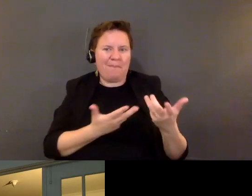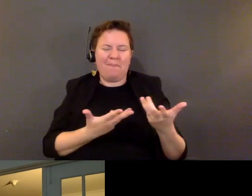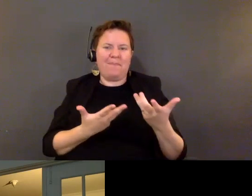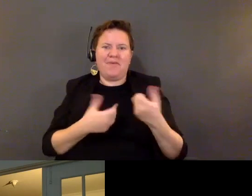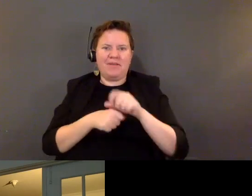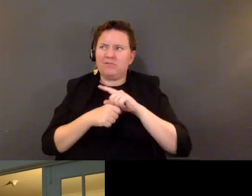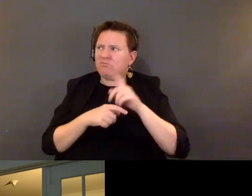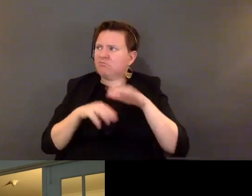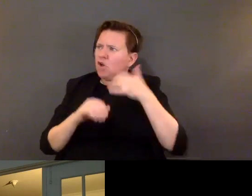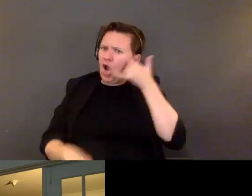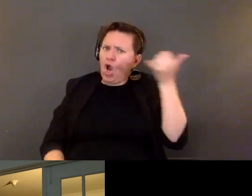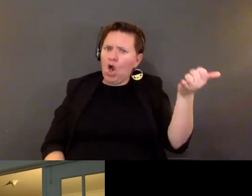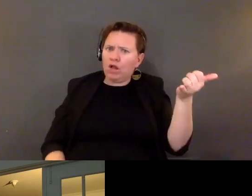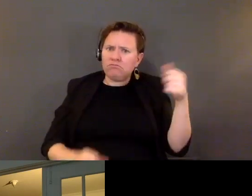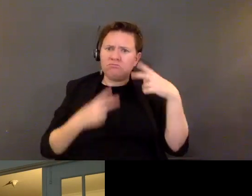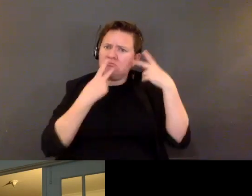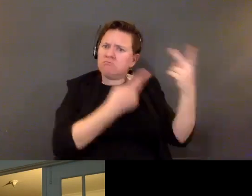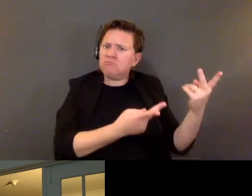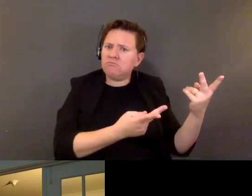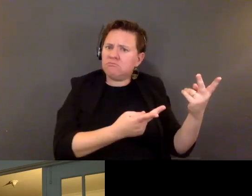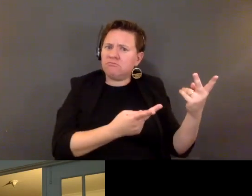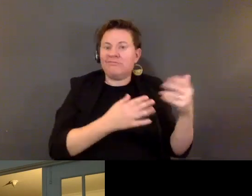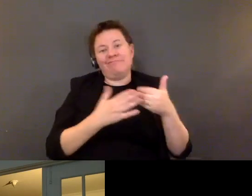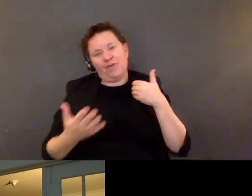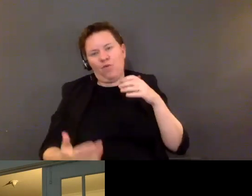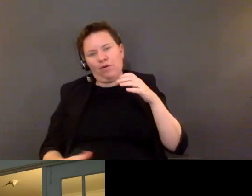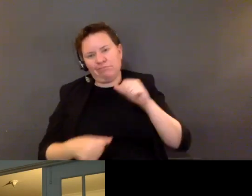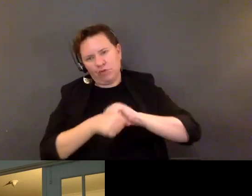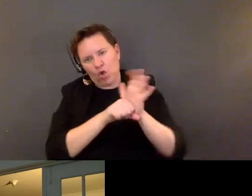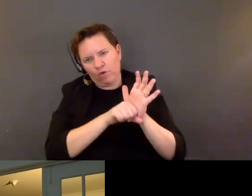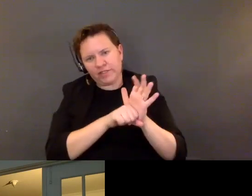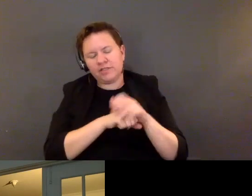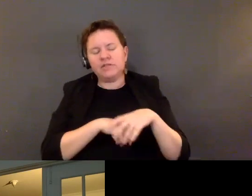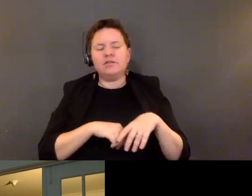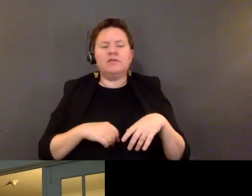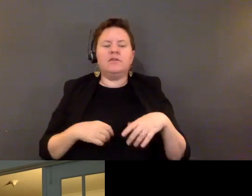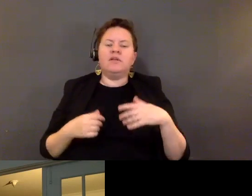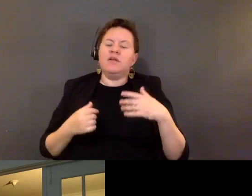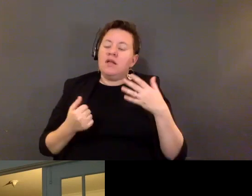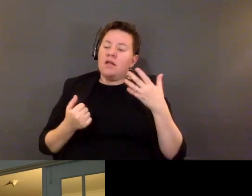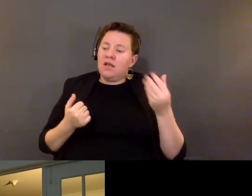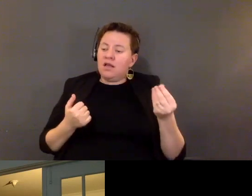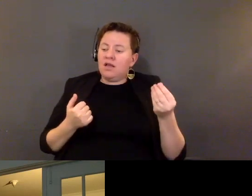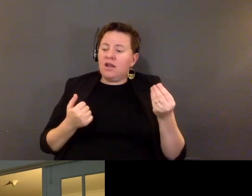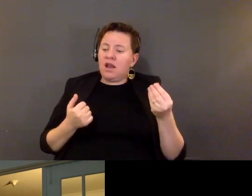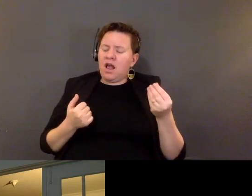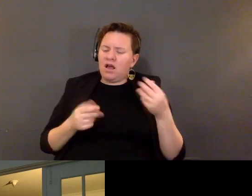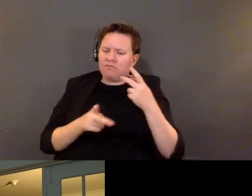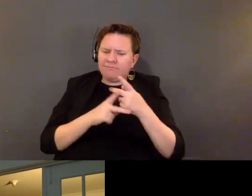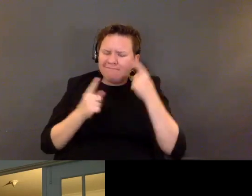them or go see them before coveted and um and i kept making me think of this thing i write about